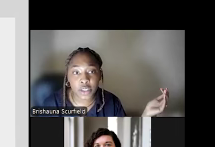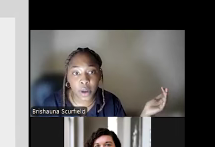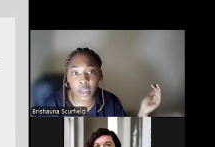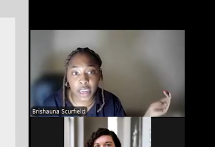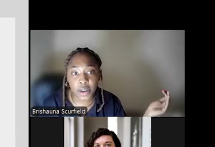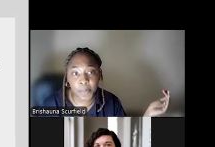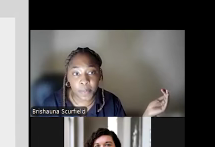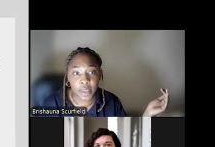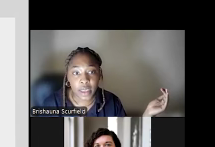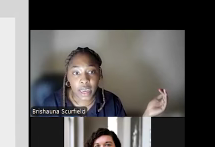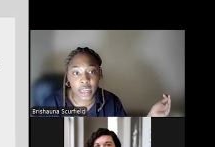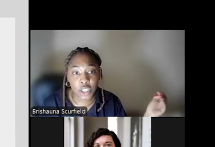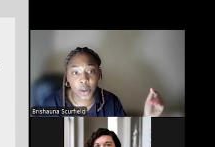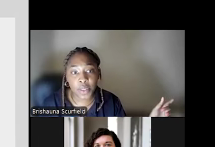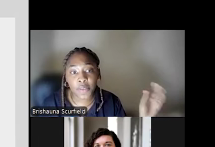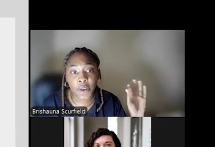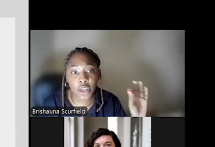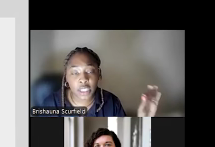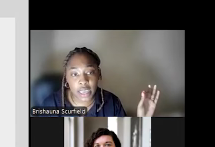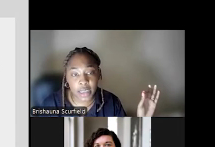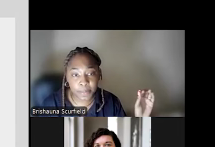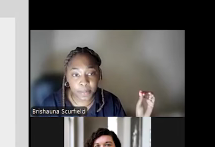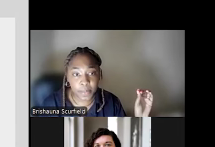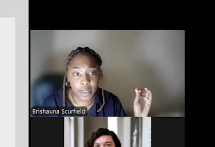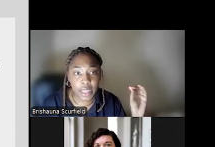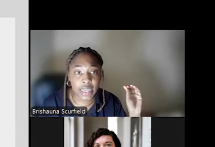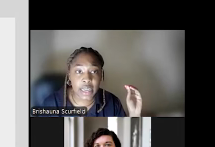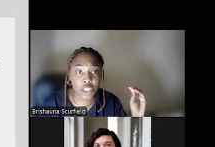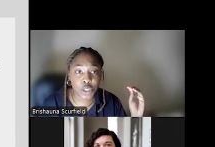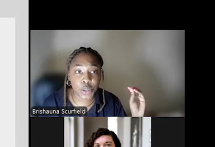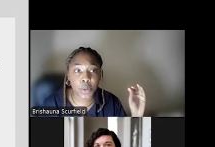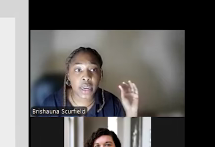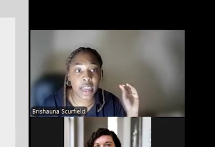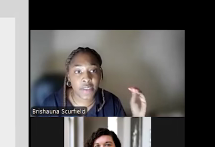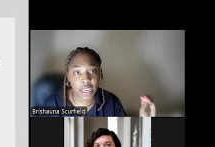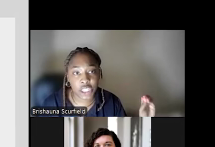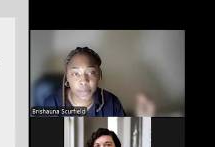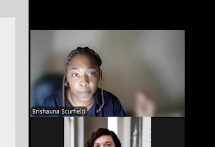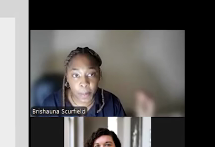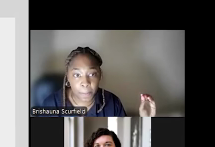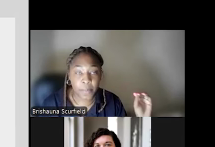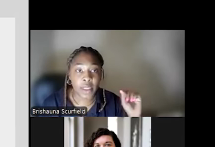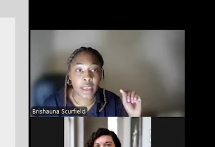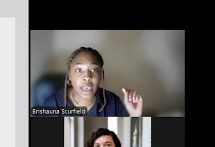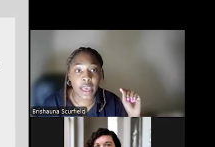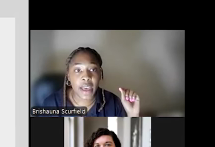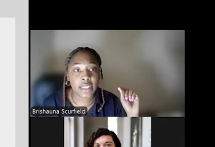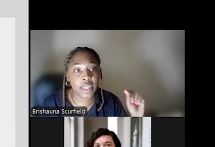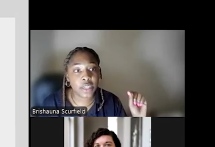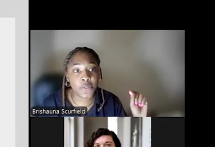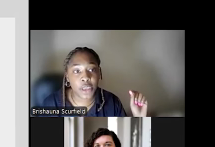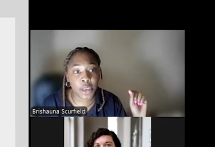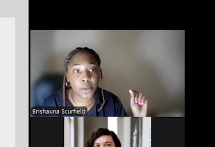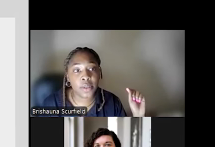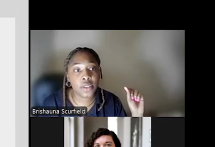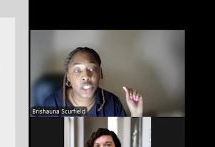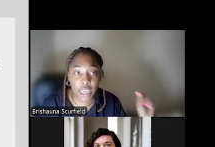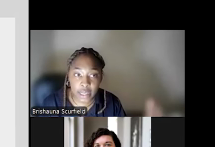to you all later. And so the first thing, let's get into navigation. If I select review, check